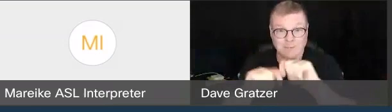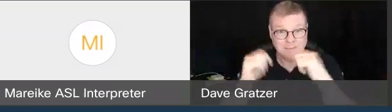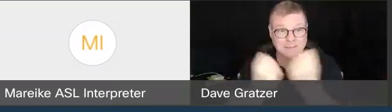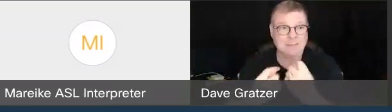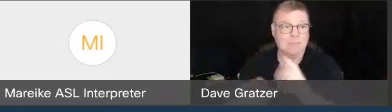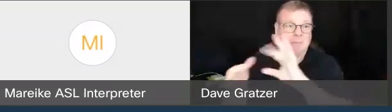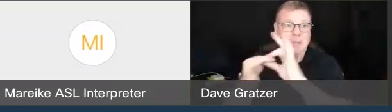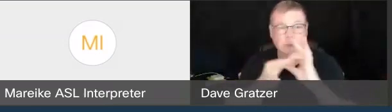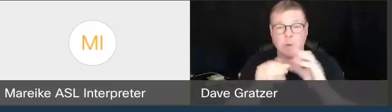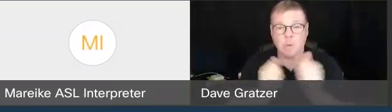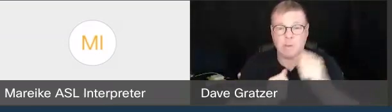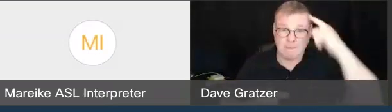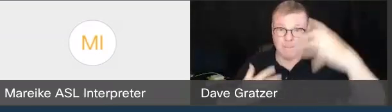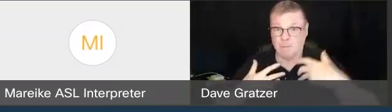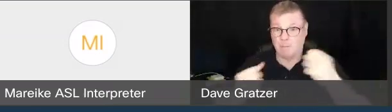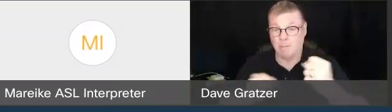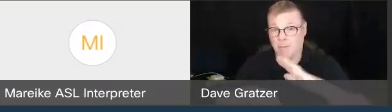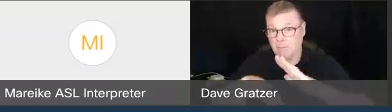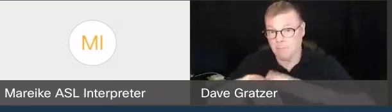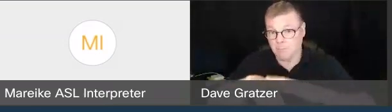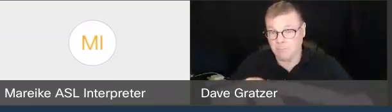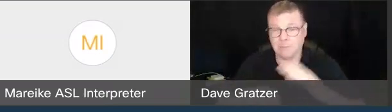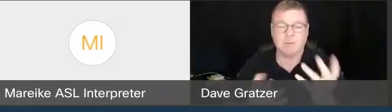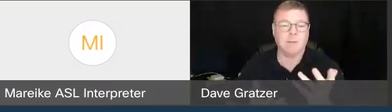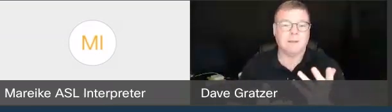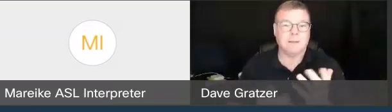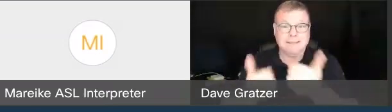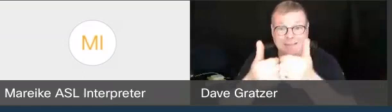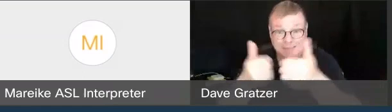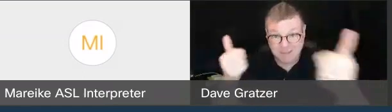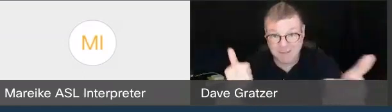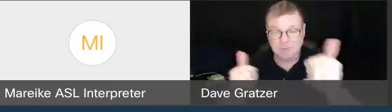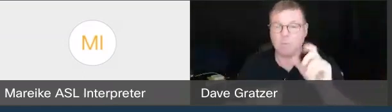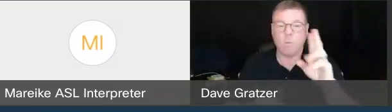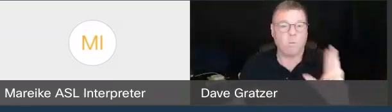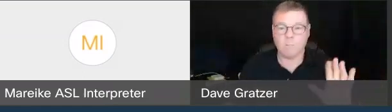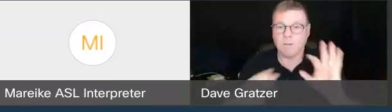specialty mental health probation? Is it freestanding? Is it connected to a mental health